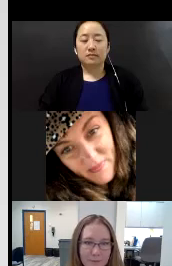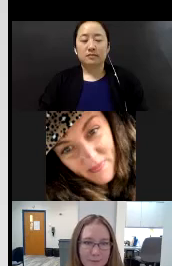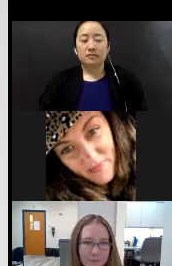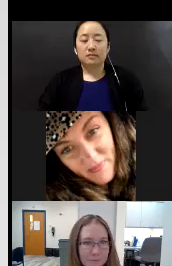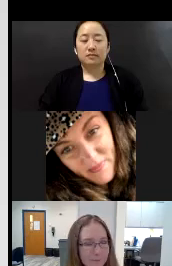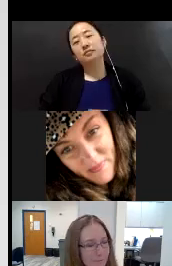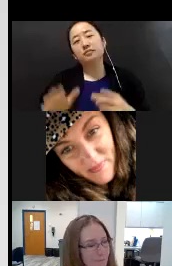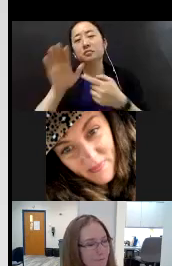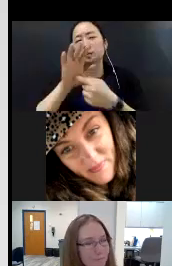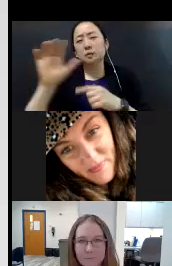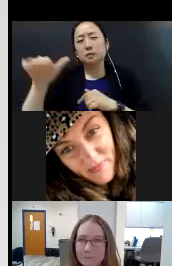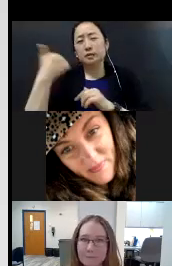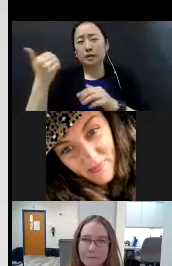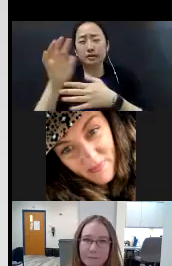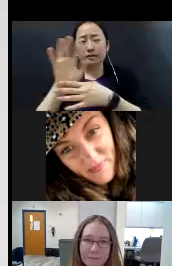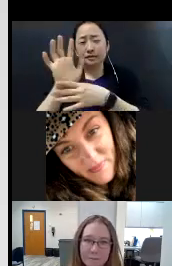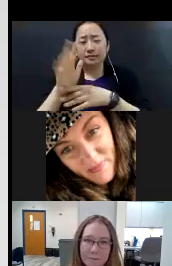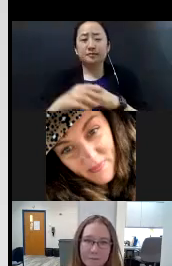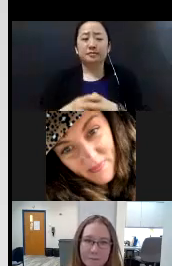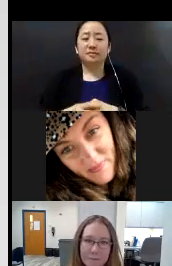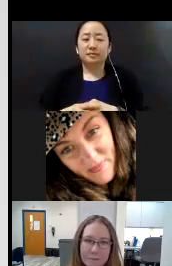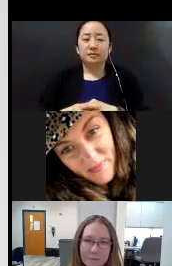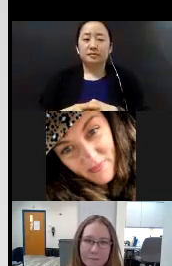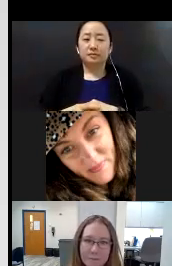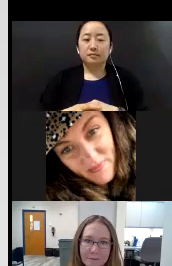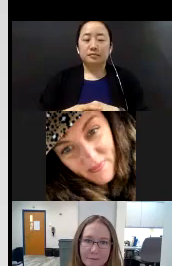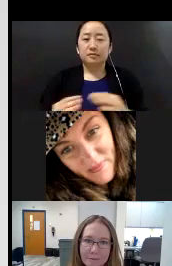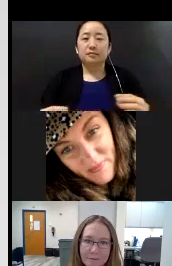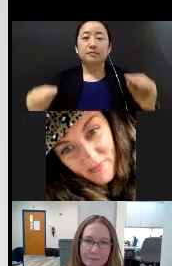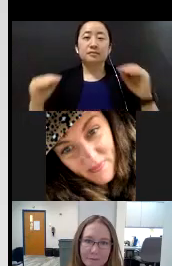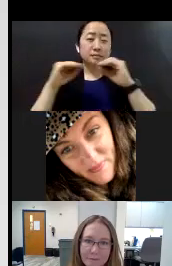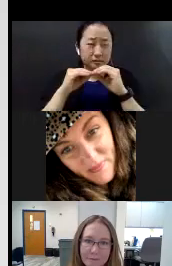I CAN DIRECT A LITTLE BIT MORE OF THE CAREGIVER AS